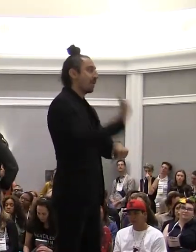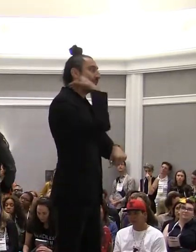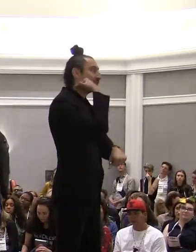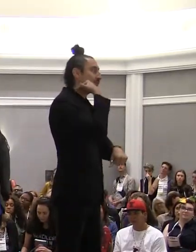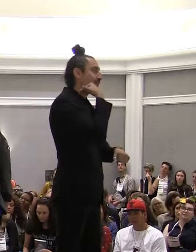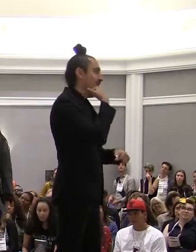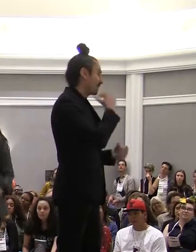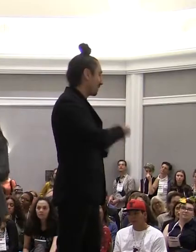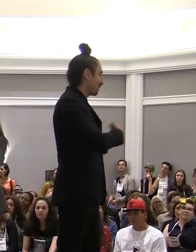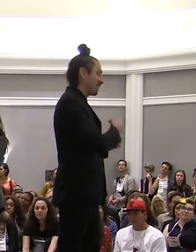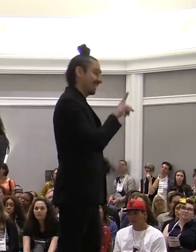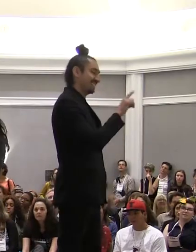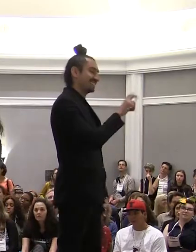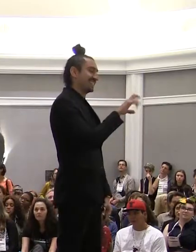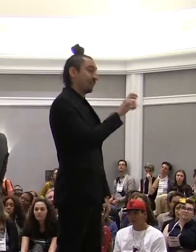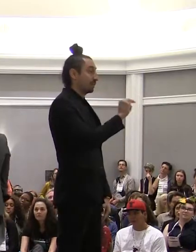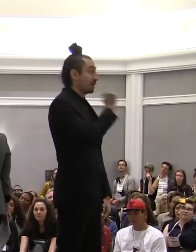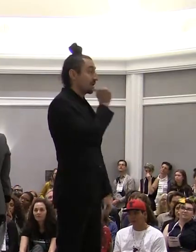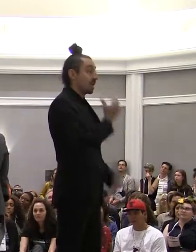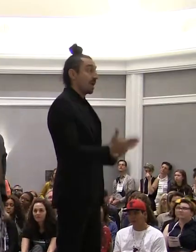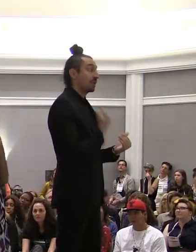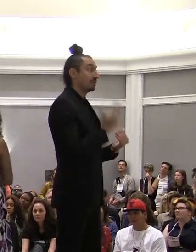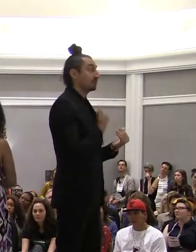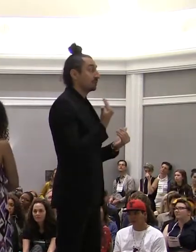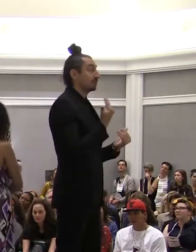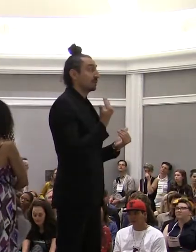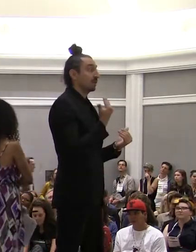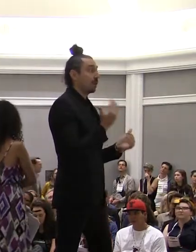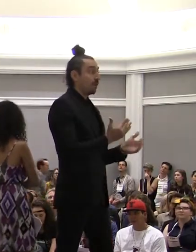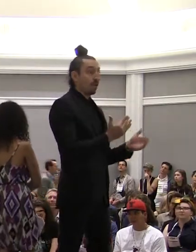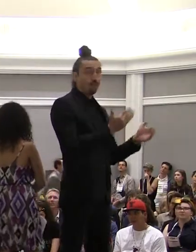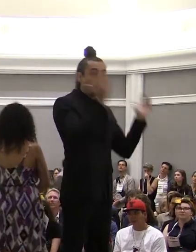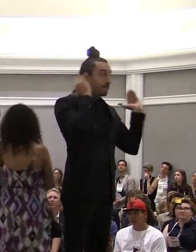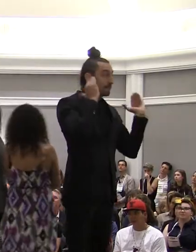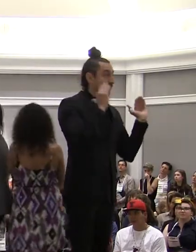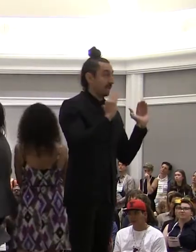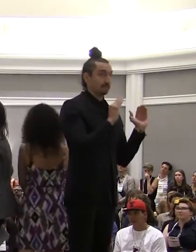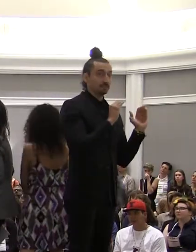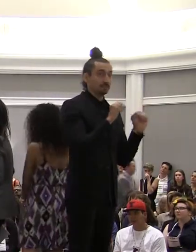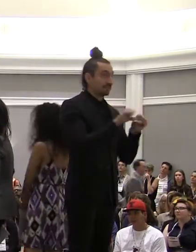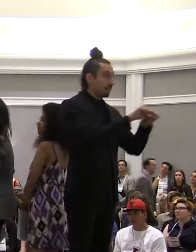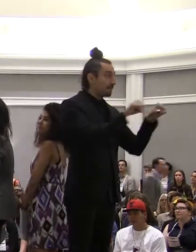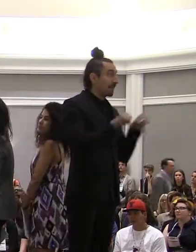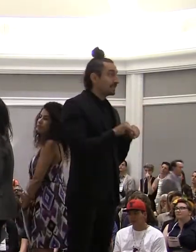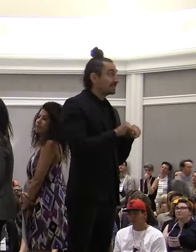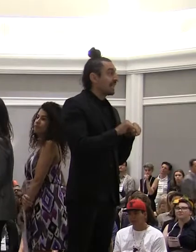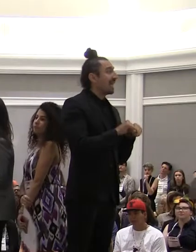that it is not easy to be an overwhelming spaces, such as the conference and try to make time to nurse as well.